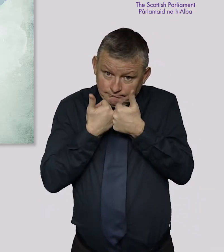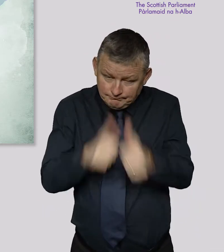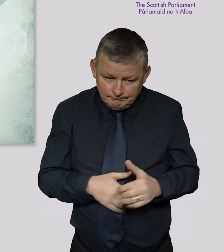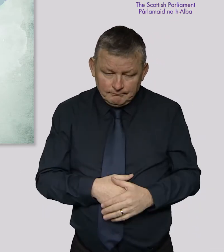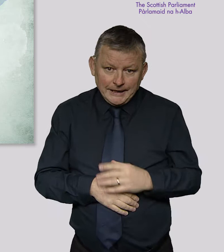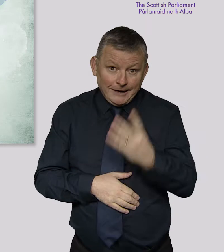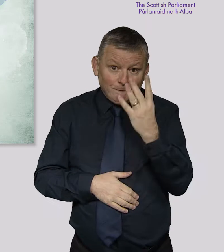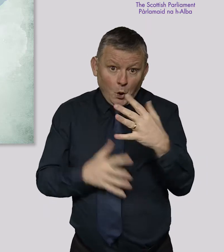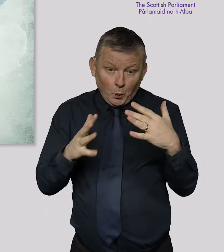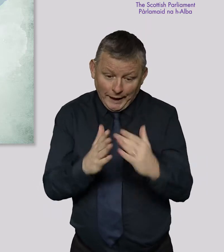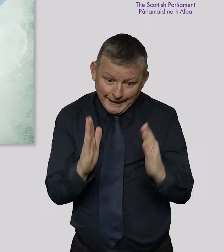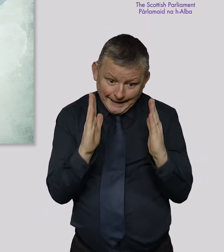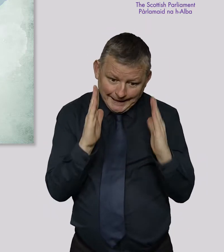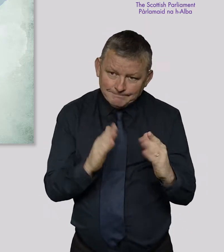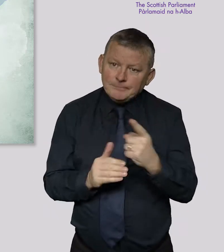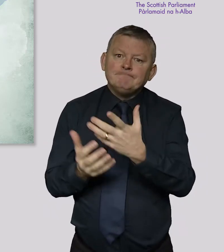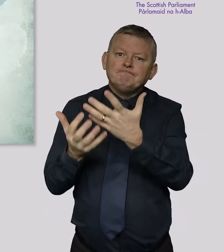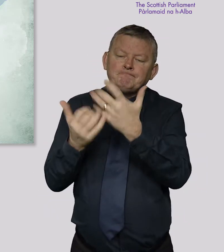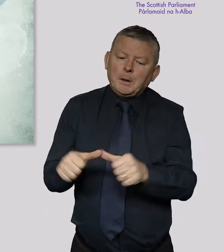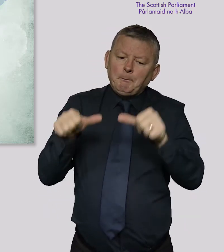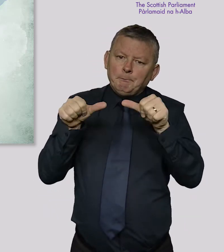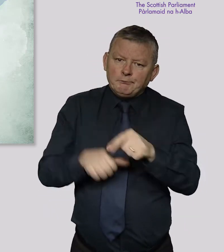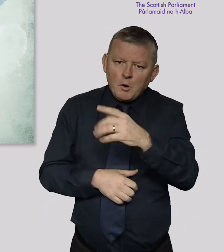there is a 4-week period before it can receive Royal Assent